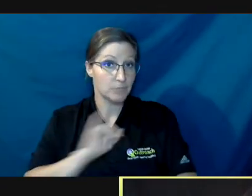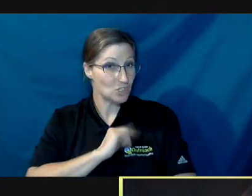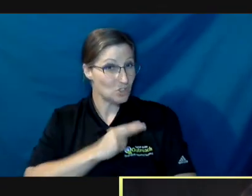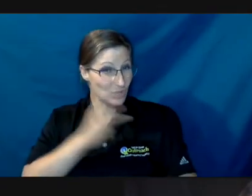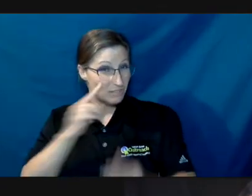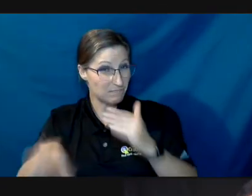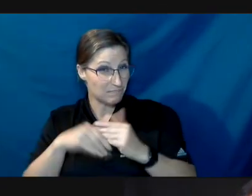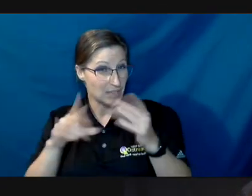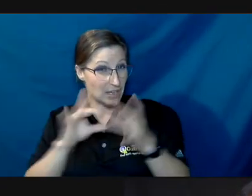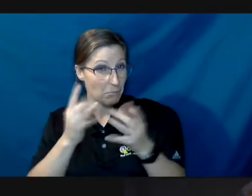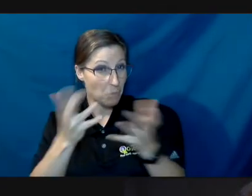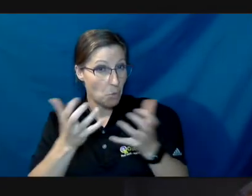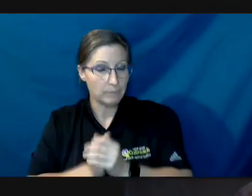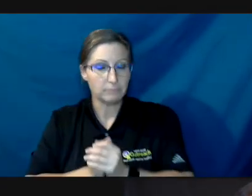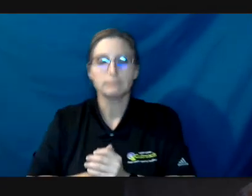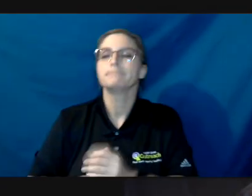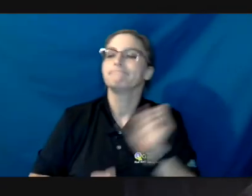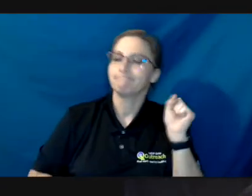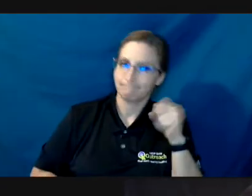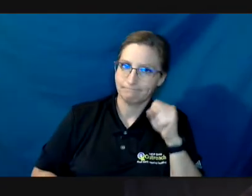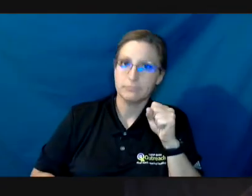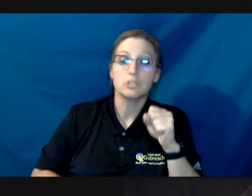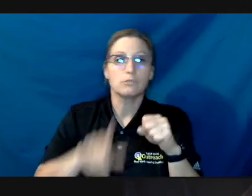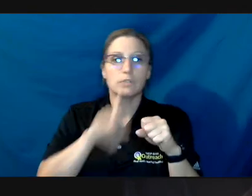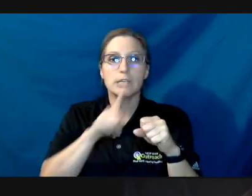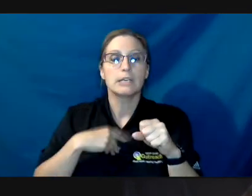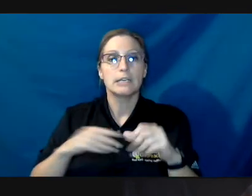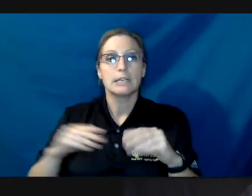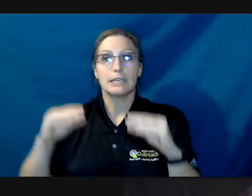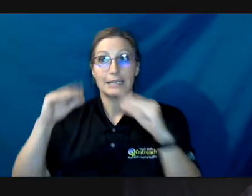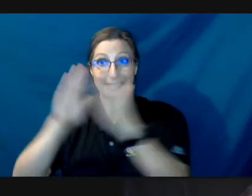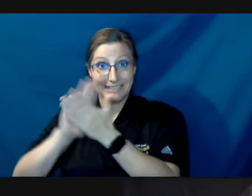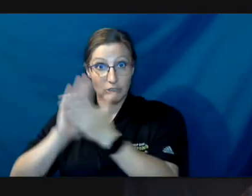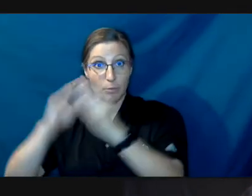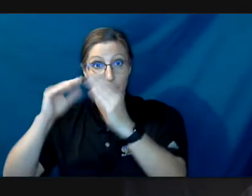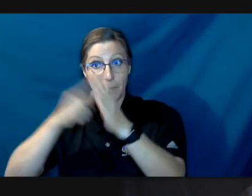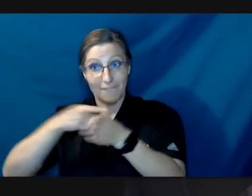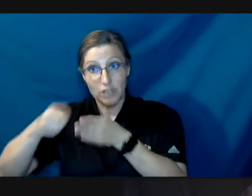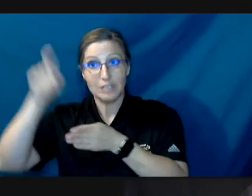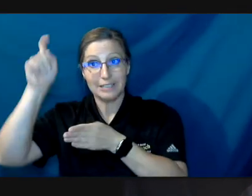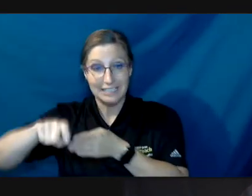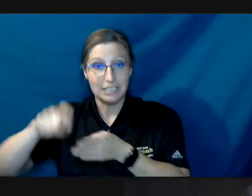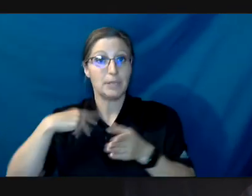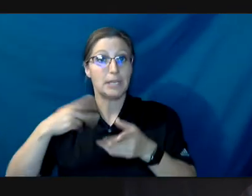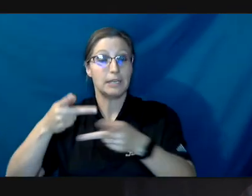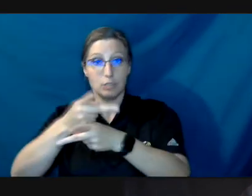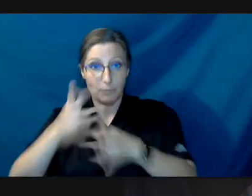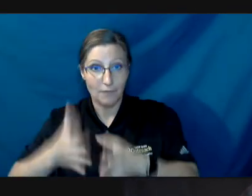(Julie) Yes at the end of the day educational professionals need to be evaluated by an administrator